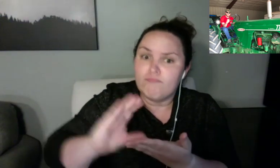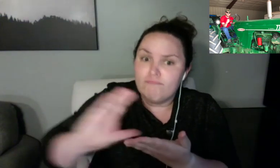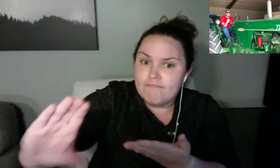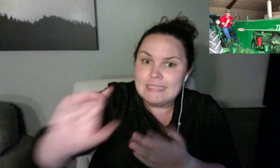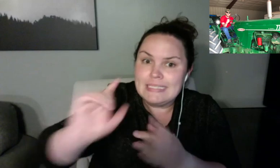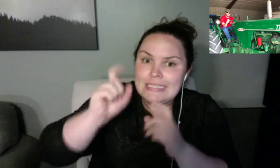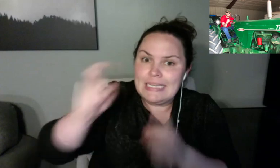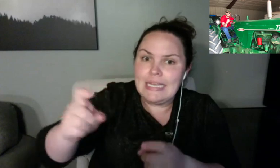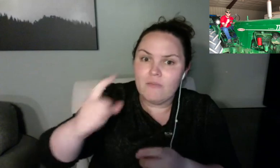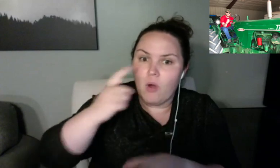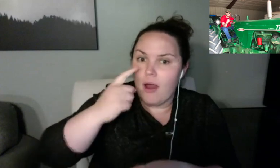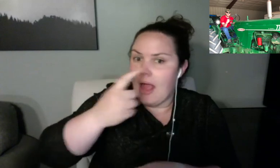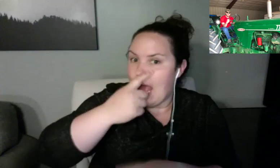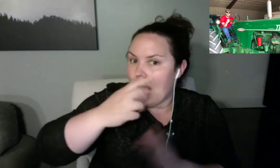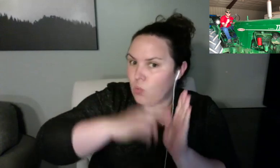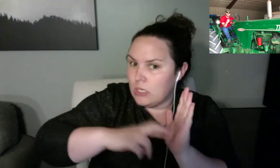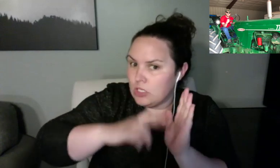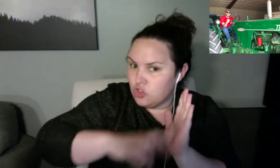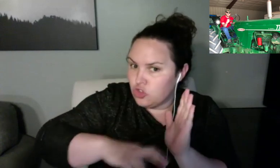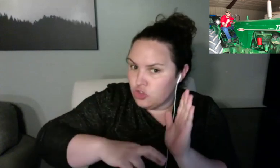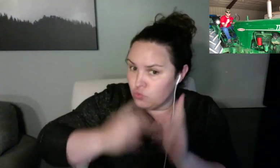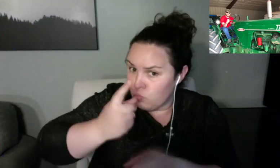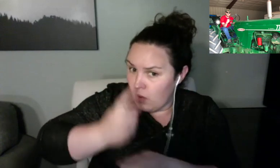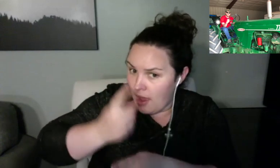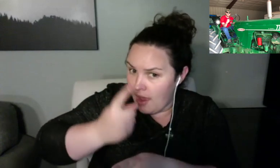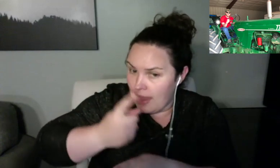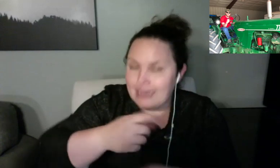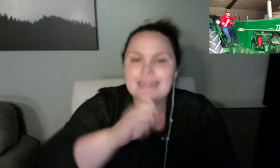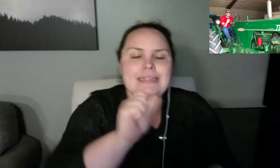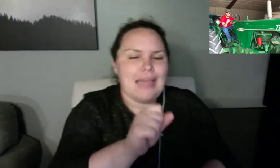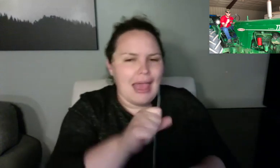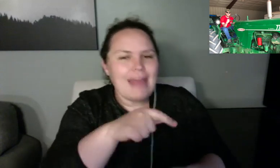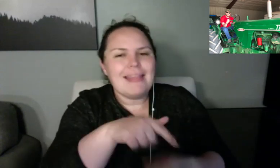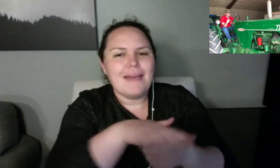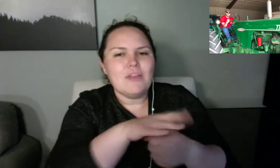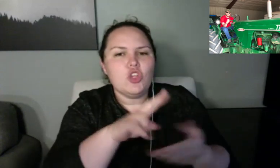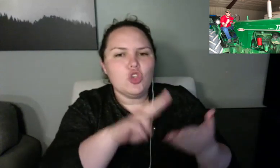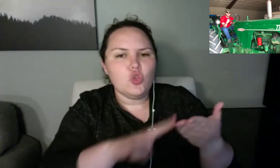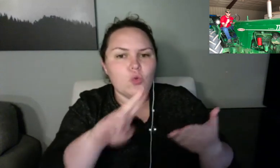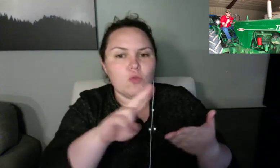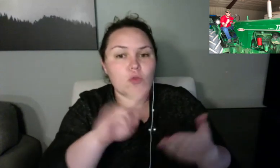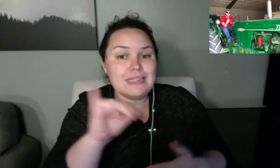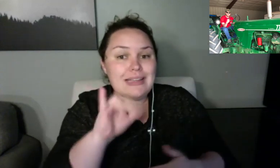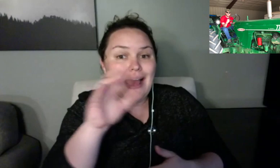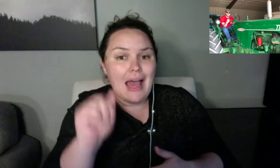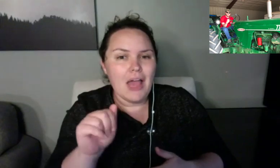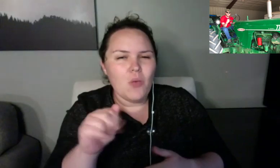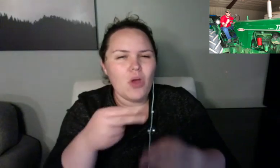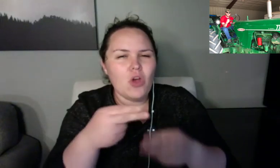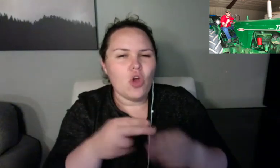Tyler: Yes. They go to the University of Iowa Retinal Research Fund.